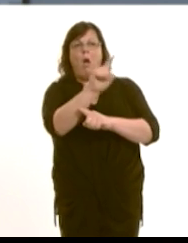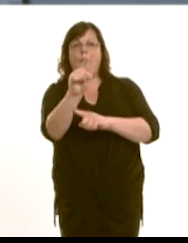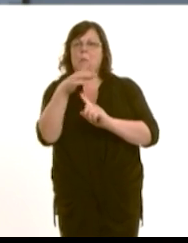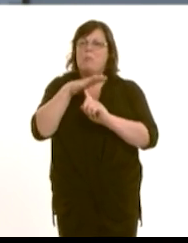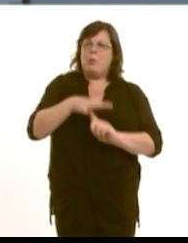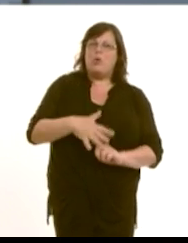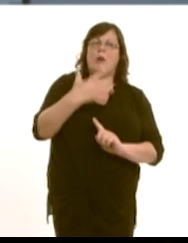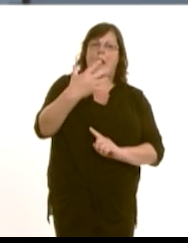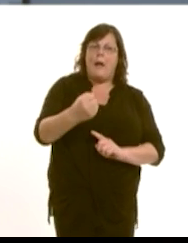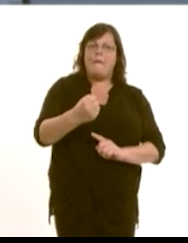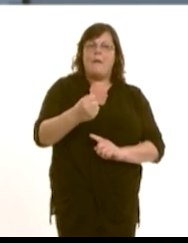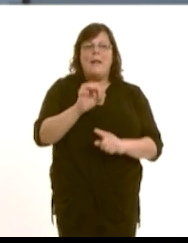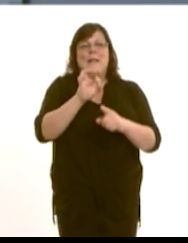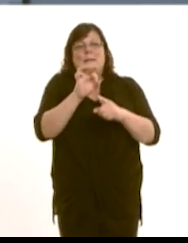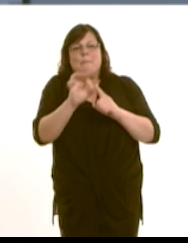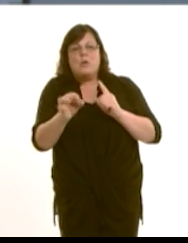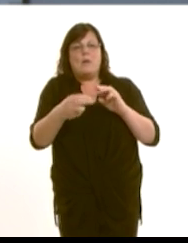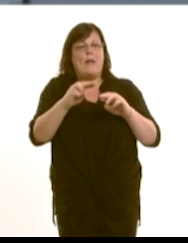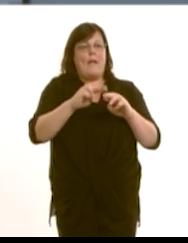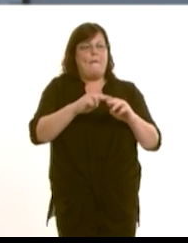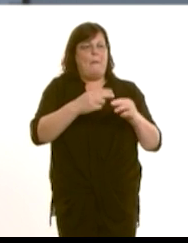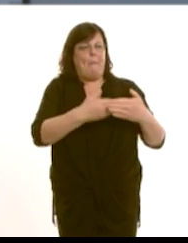an episode on these units.